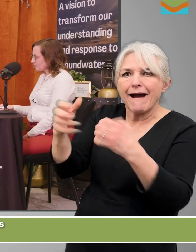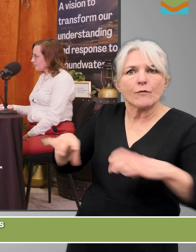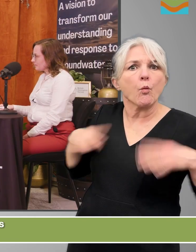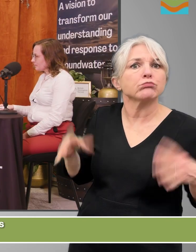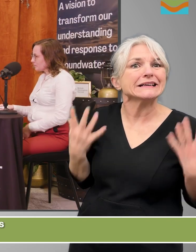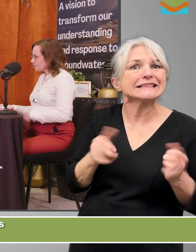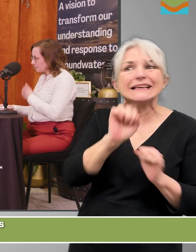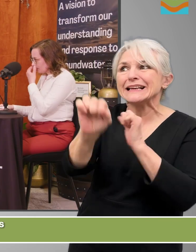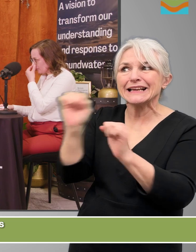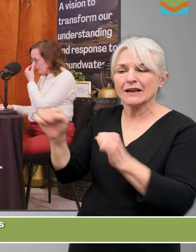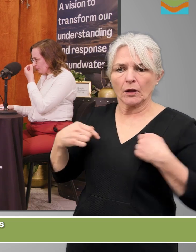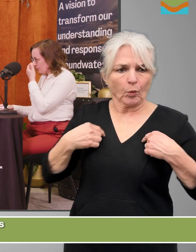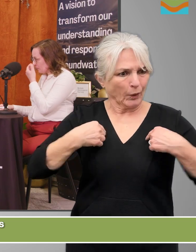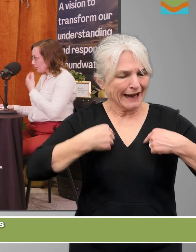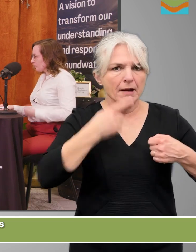that you can then access through a single point,